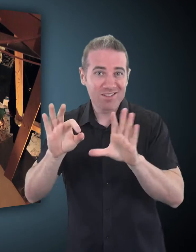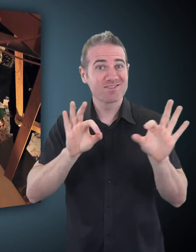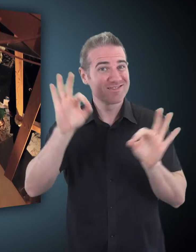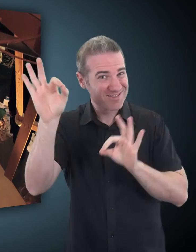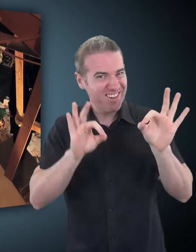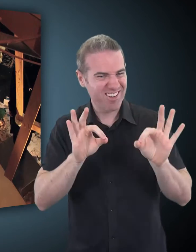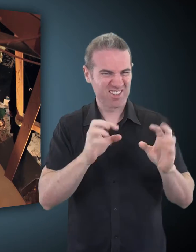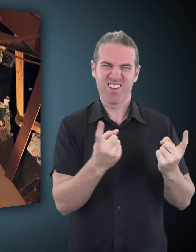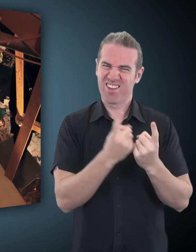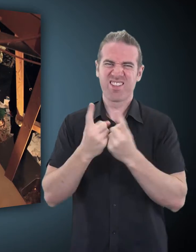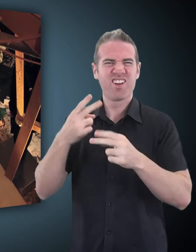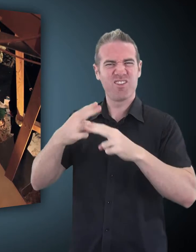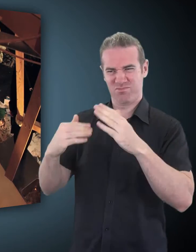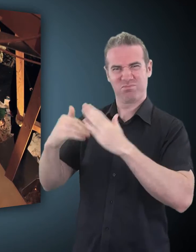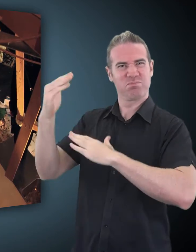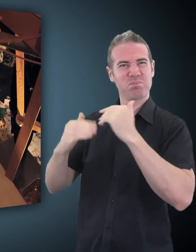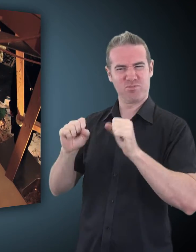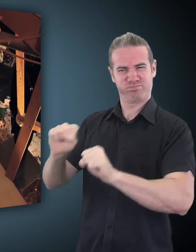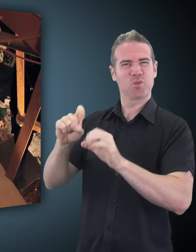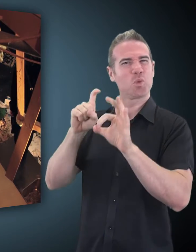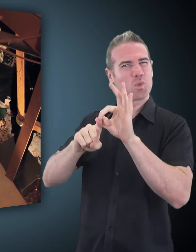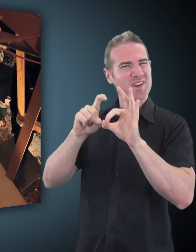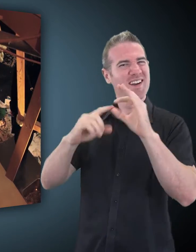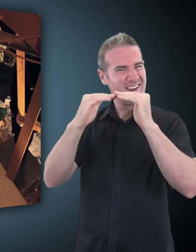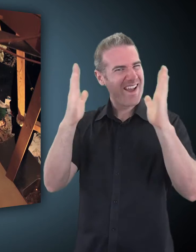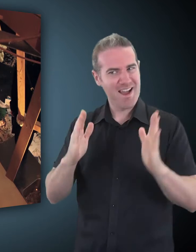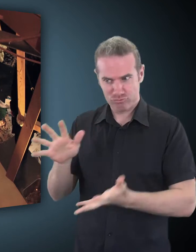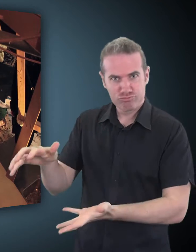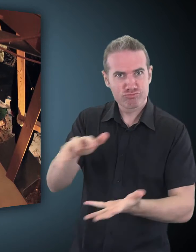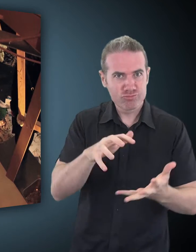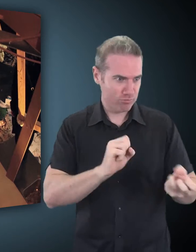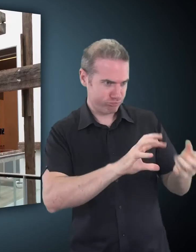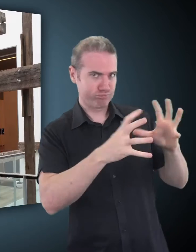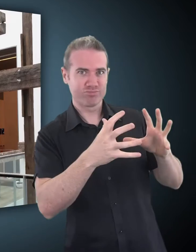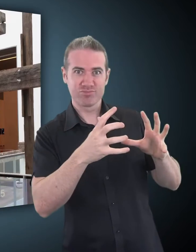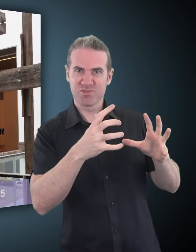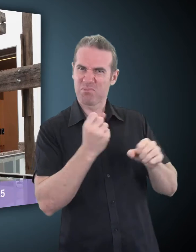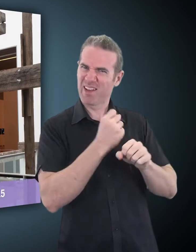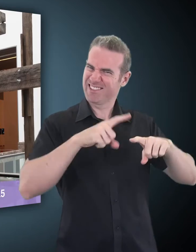He uses the same materials that are used to build houses in Queensland, but deconstructs them to create a new